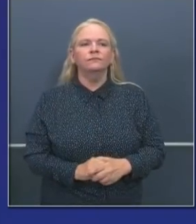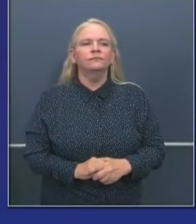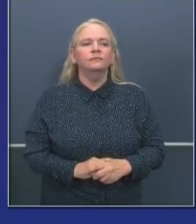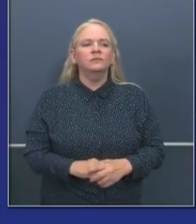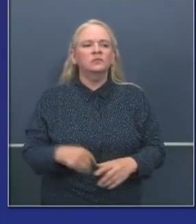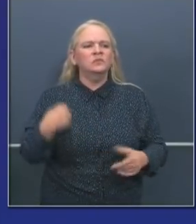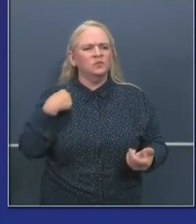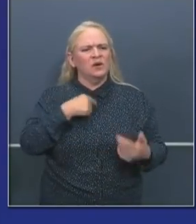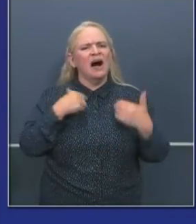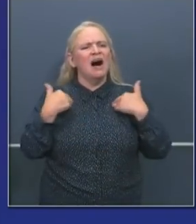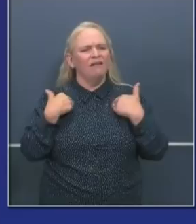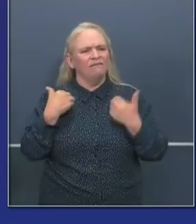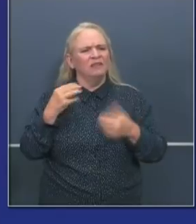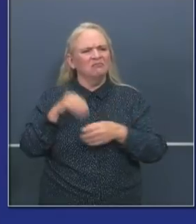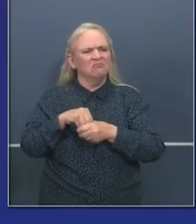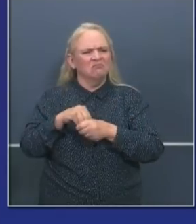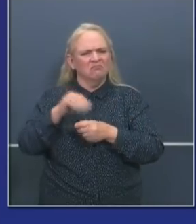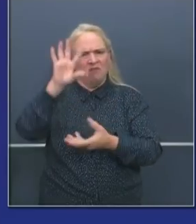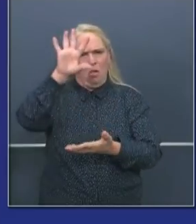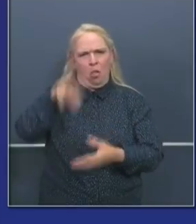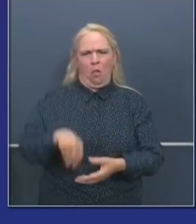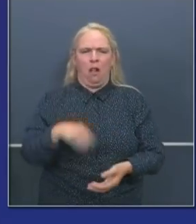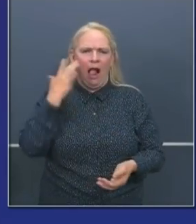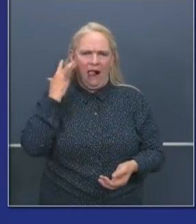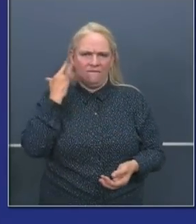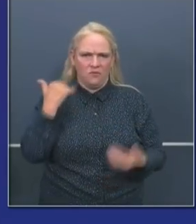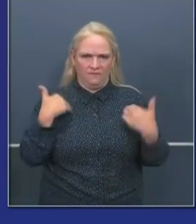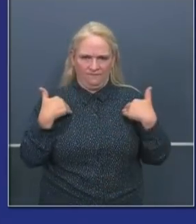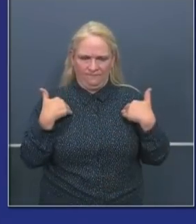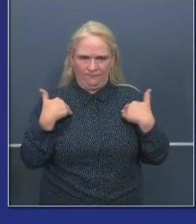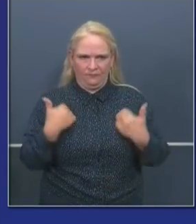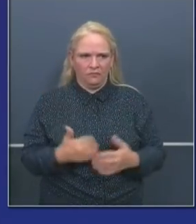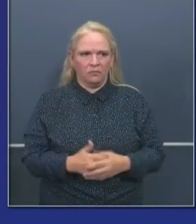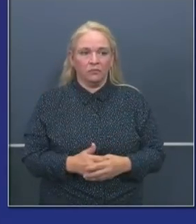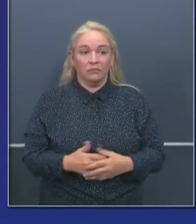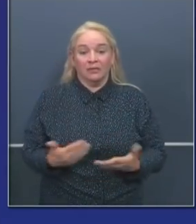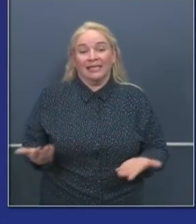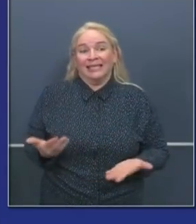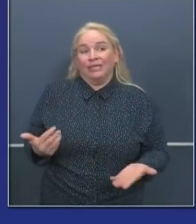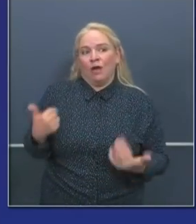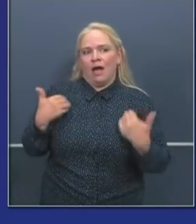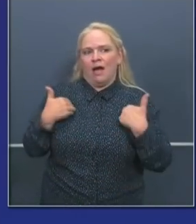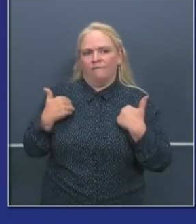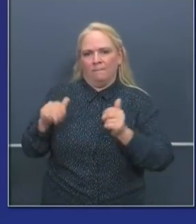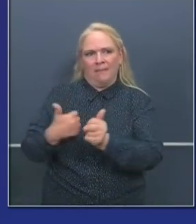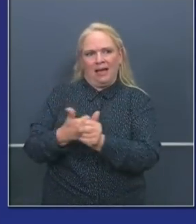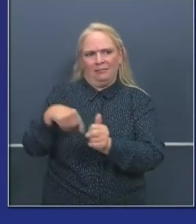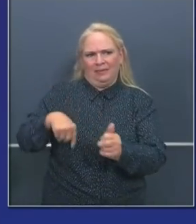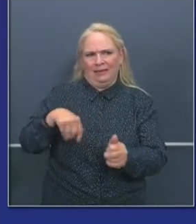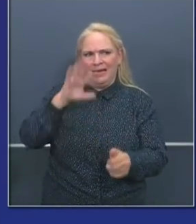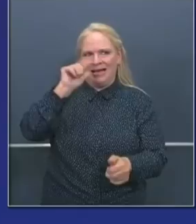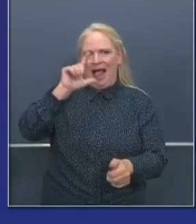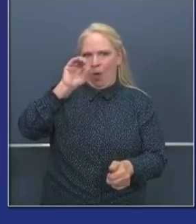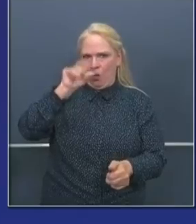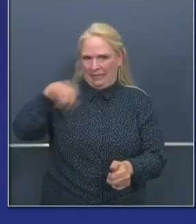VENTILATORS IN THE STATE IN EXCESS OF 11, 400 PLUS VENTILATORS THAT WE HAVE WITHIN THE HOSPITAL SYSTEM AND IN OUR